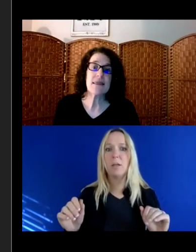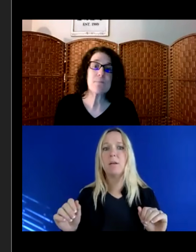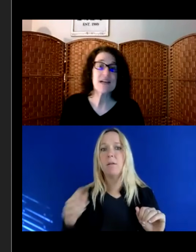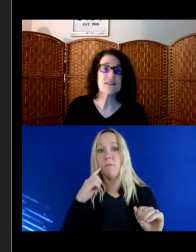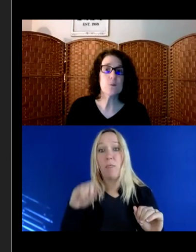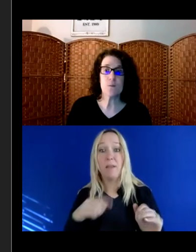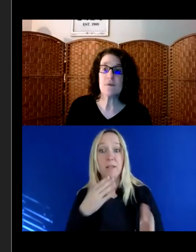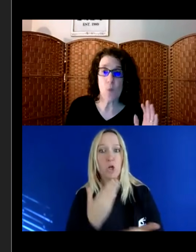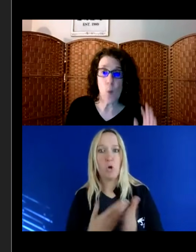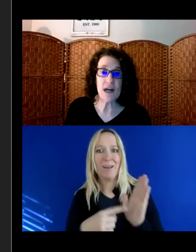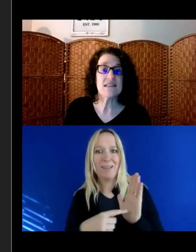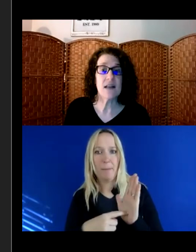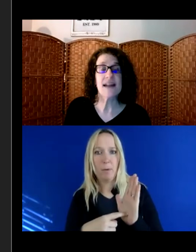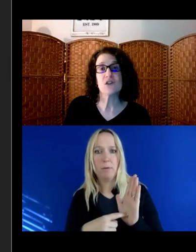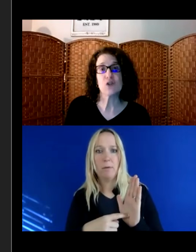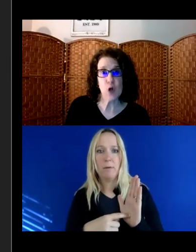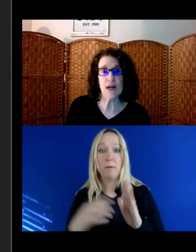The biggest one is not to start